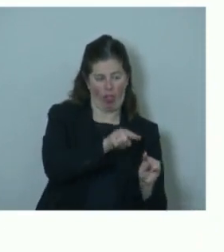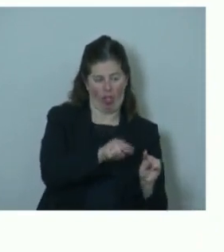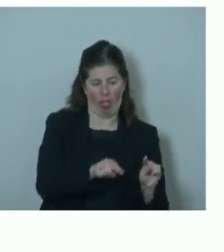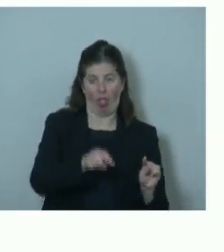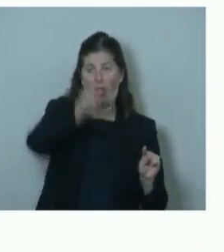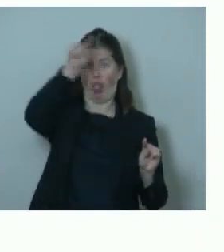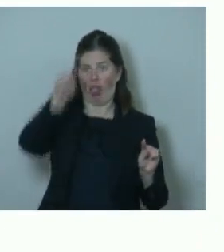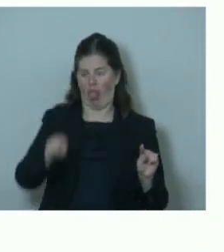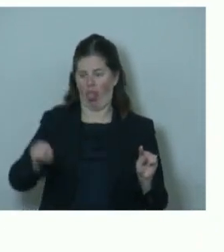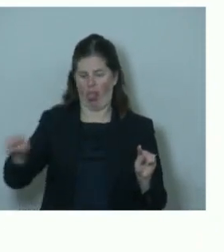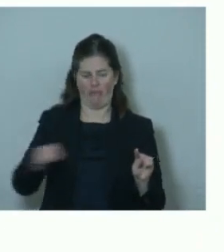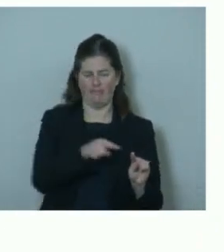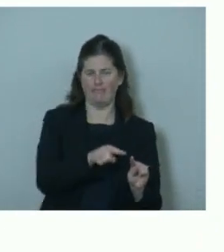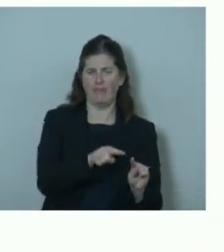THE GREAT INFLUENZA OF 1918-1919.